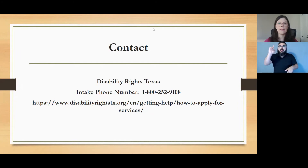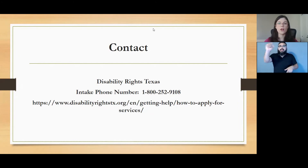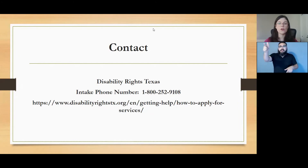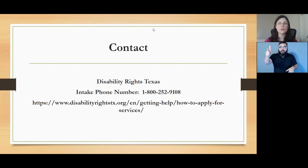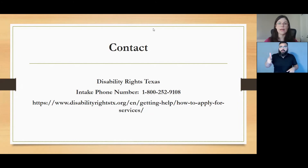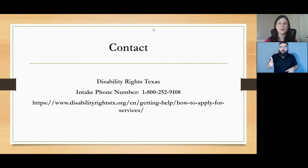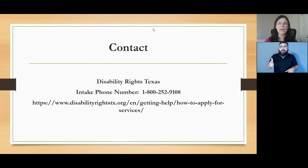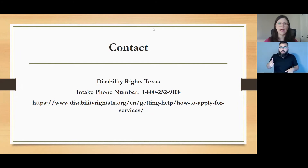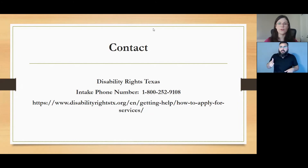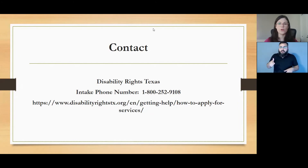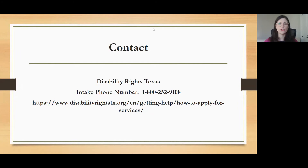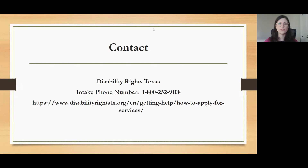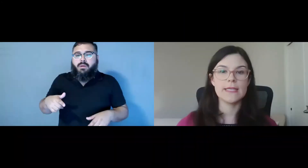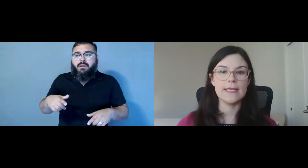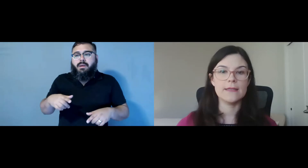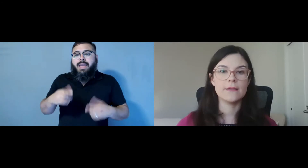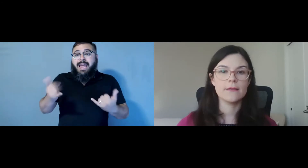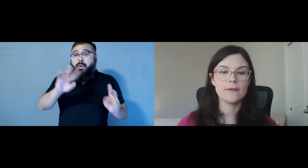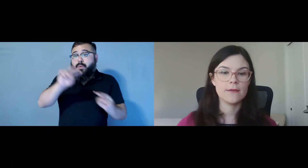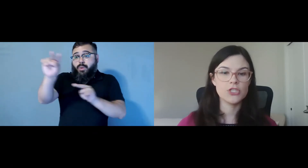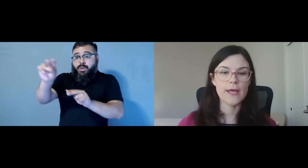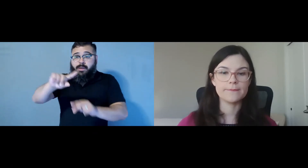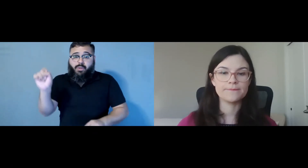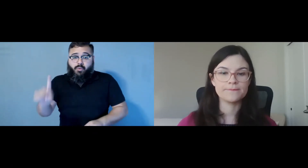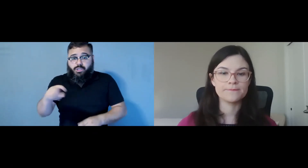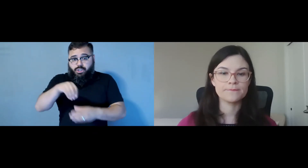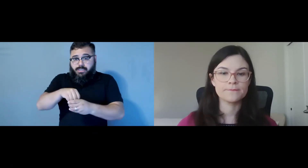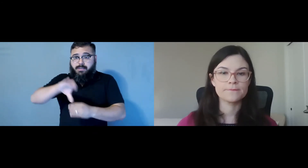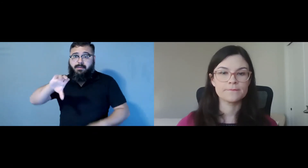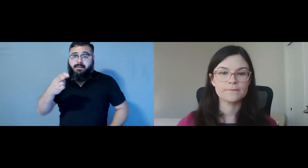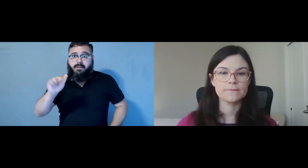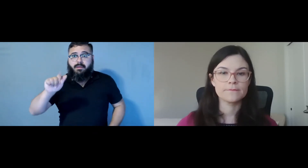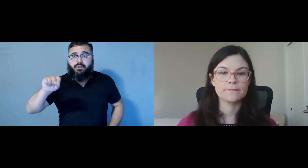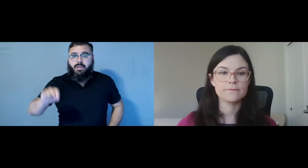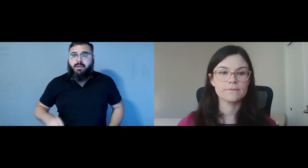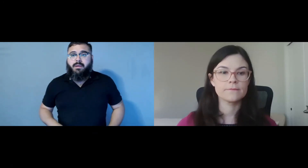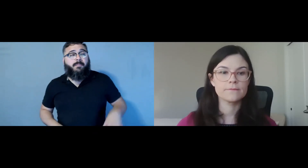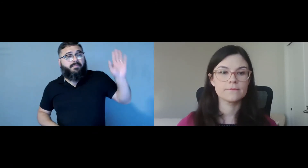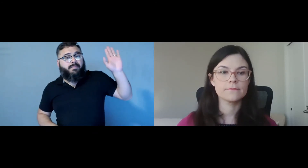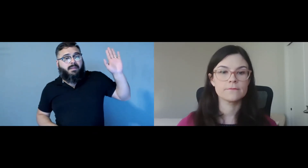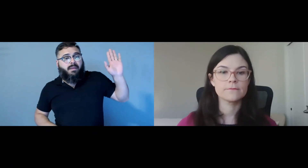and then I'll also now look at the questions in the chat. [Edie] Actually, Lia, most of the questions